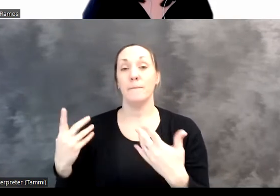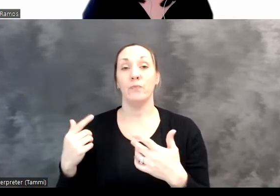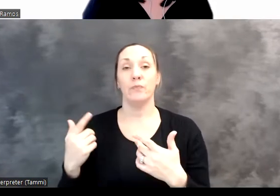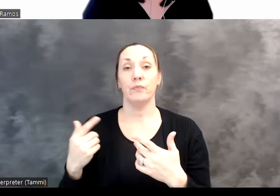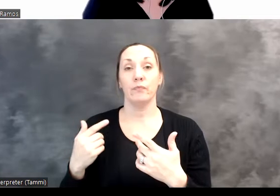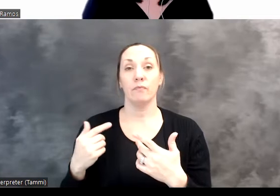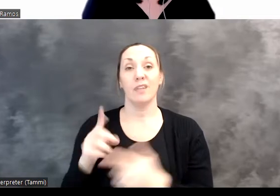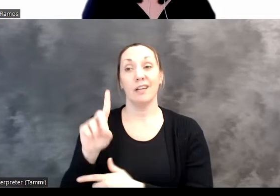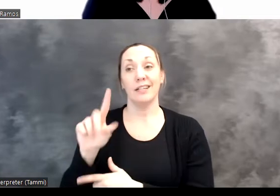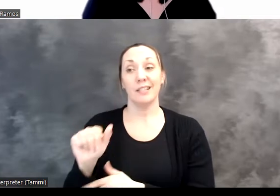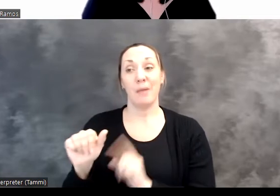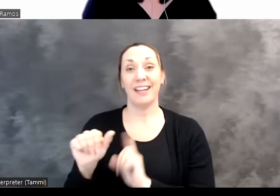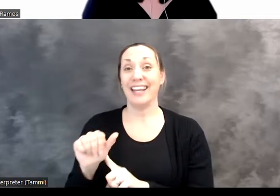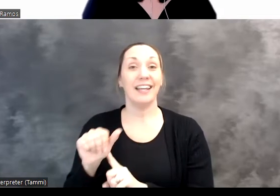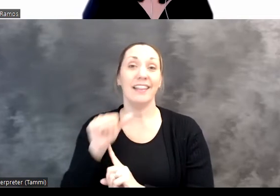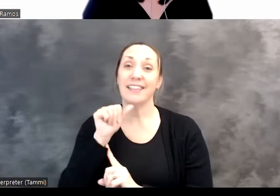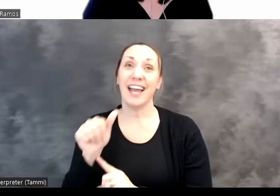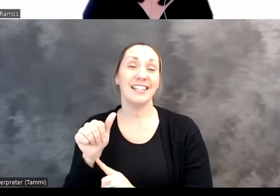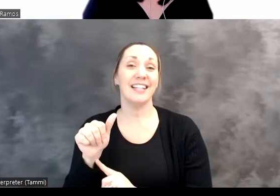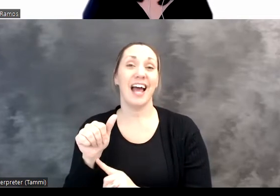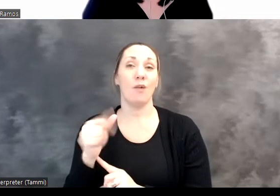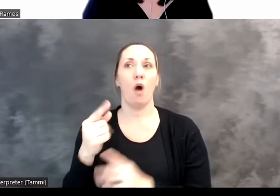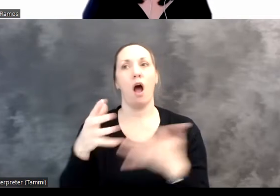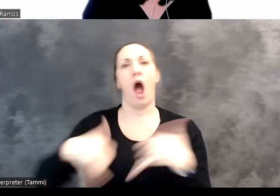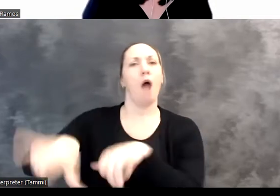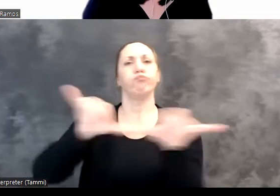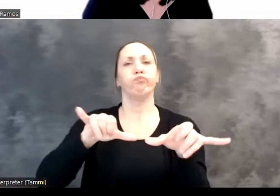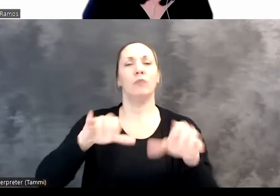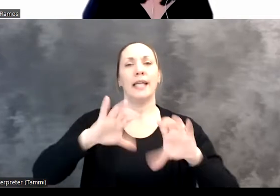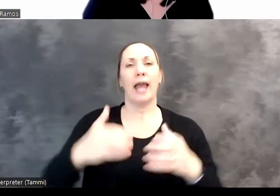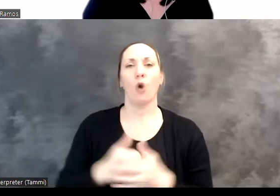many times on days one and two of this great symposium